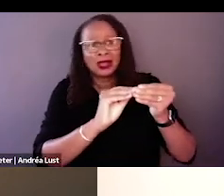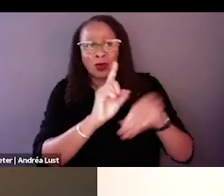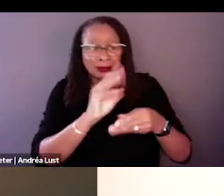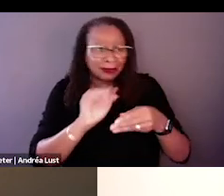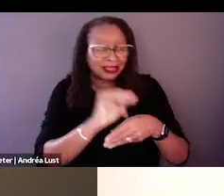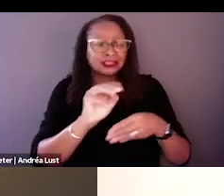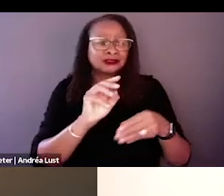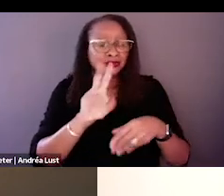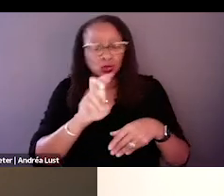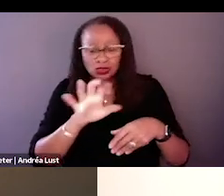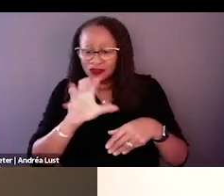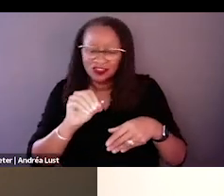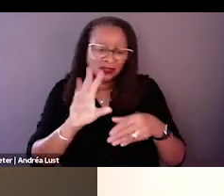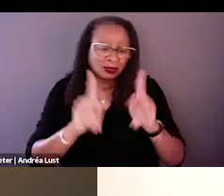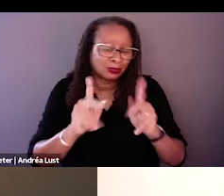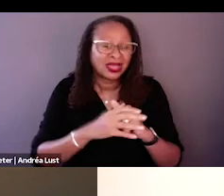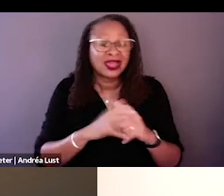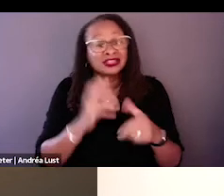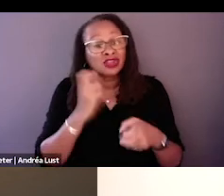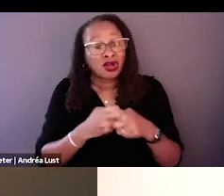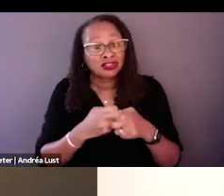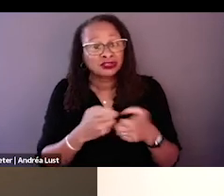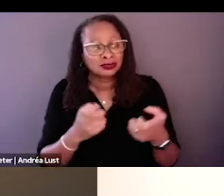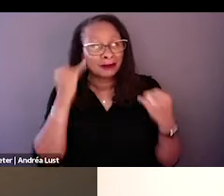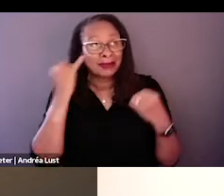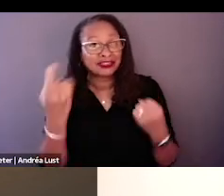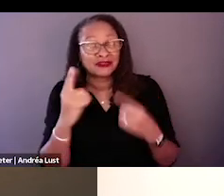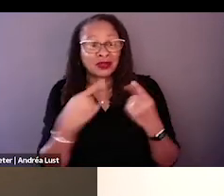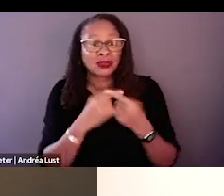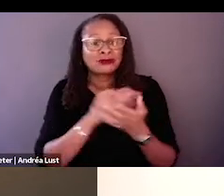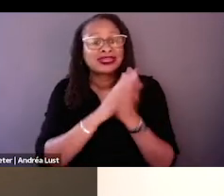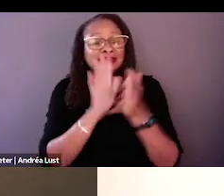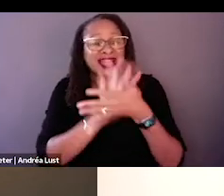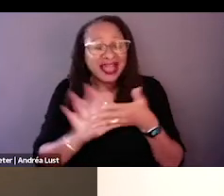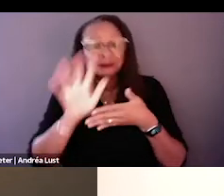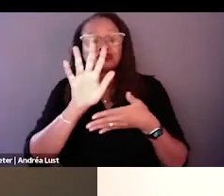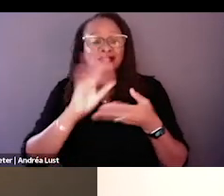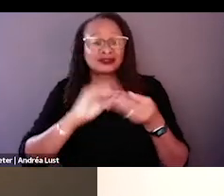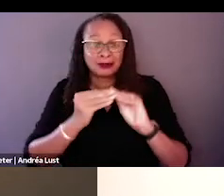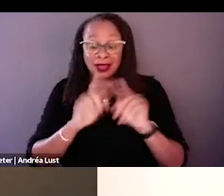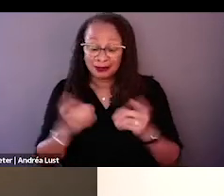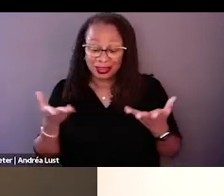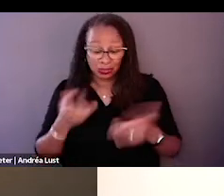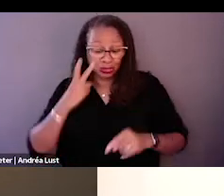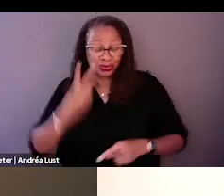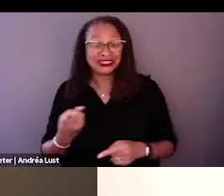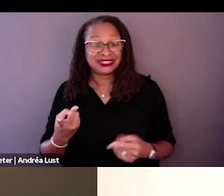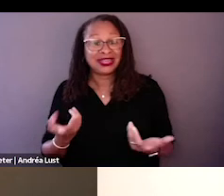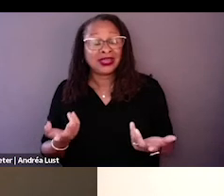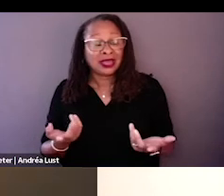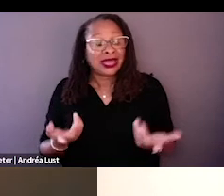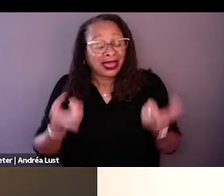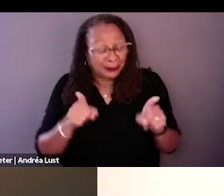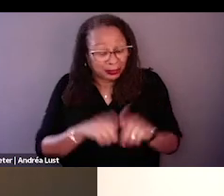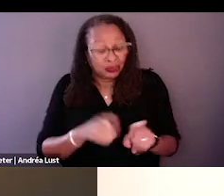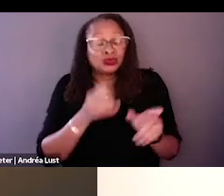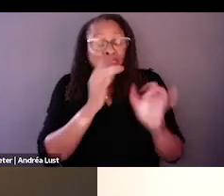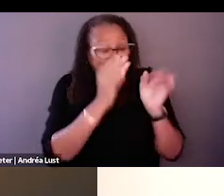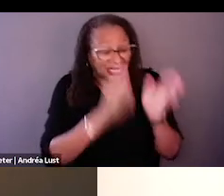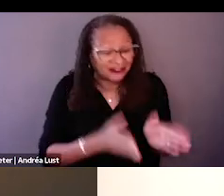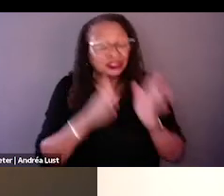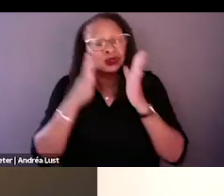Because so little is known about these people we see, everything you do know feels like a small